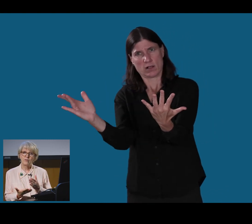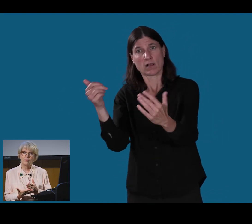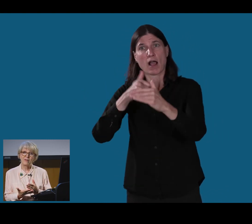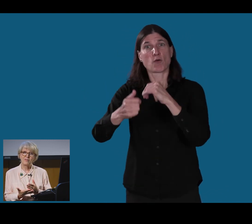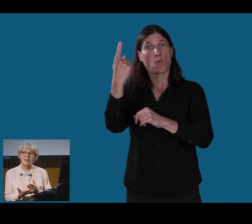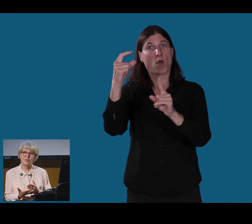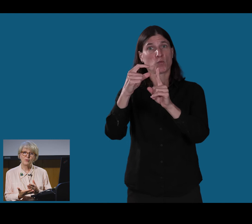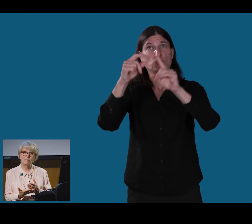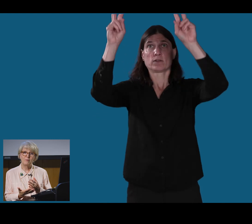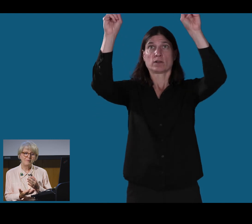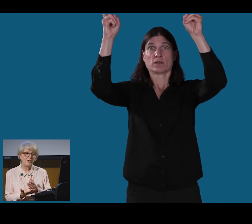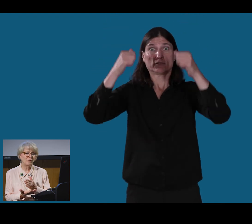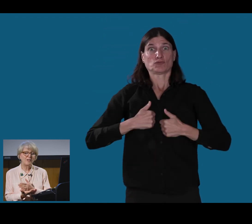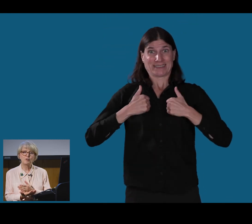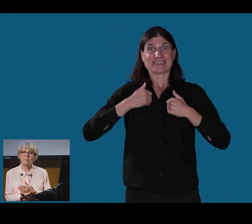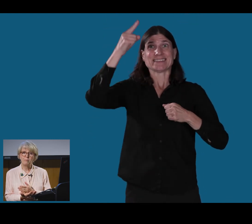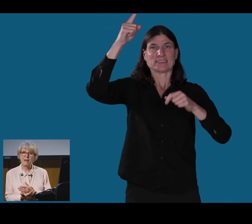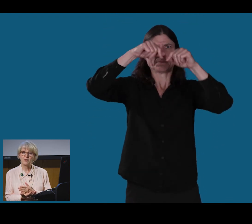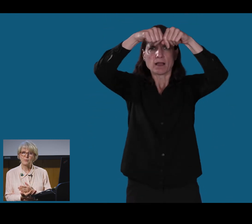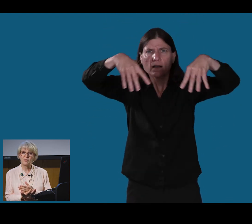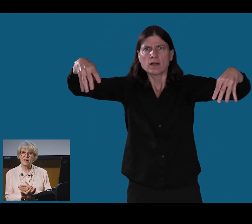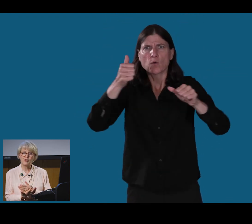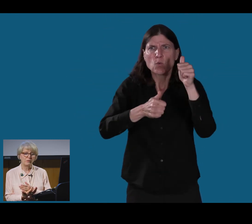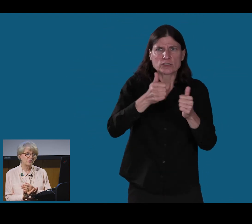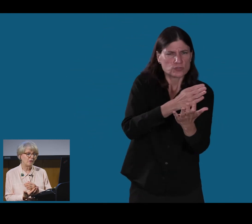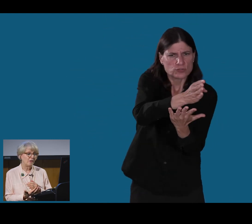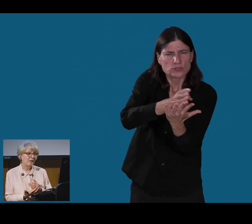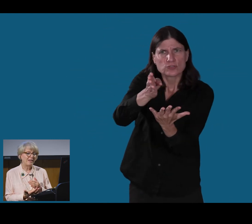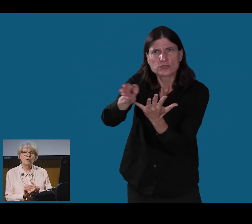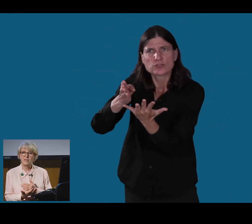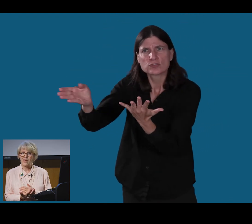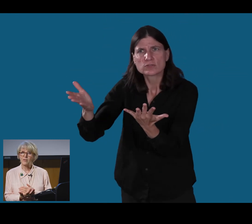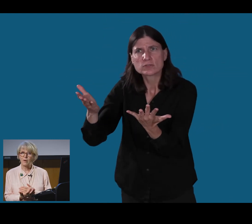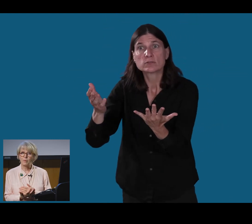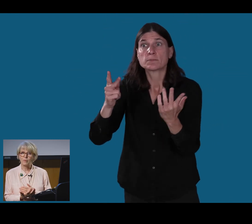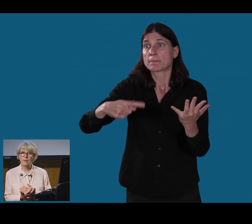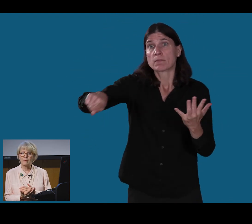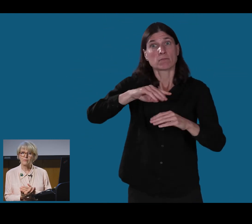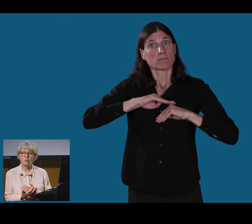Does their residential tenure get interrupted by hospitalizations? And are they satisfied with where they live?